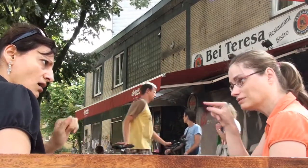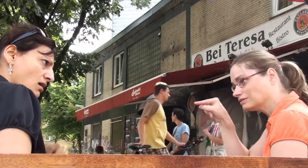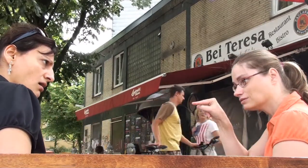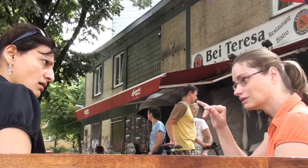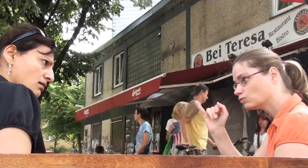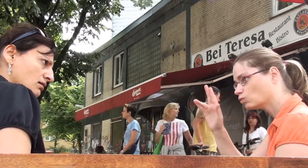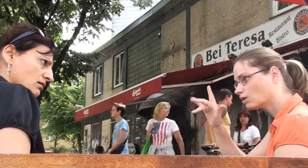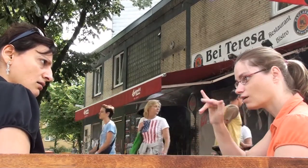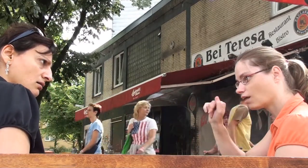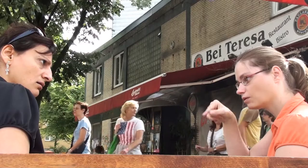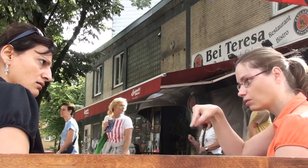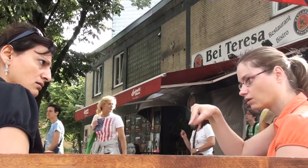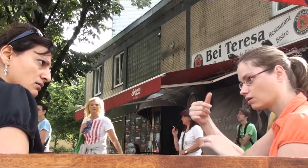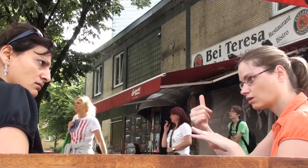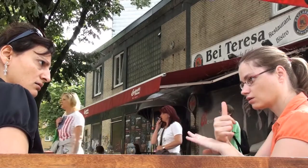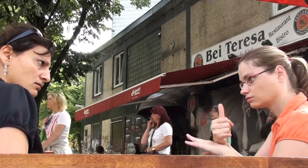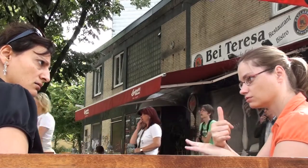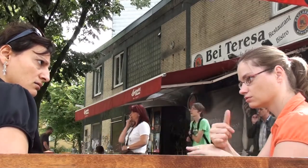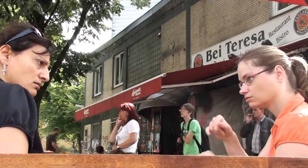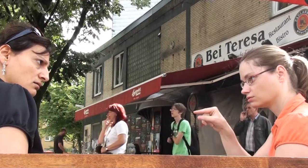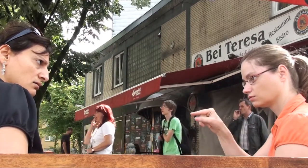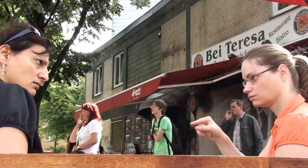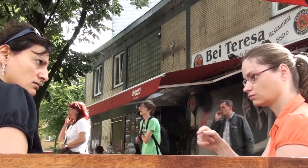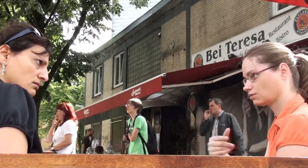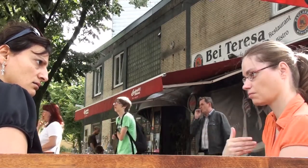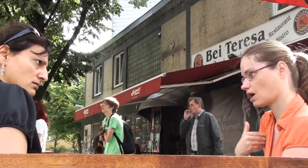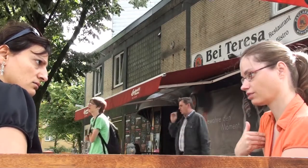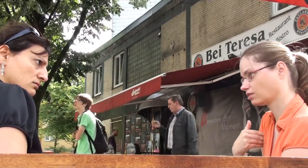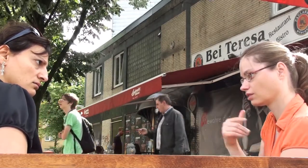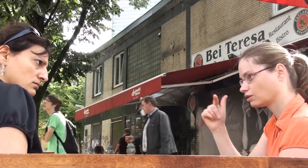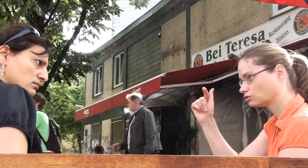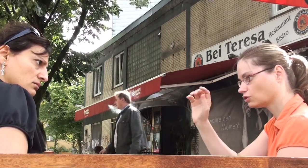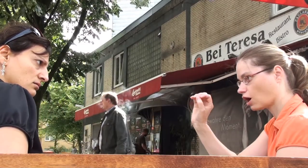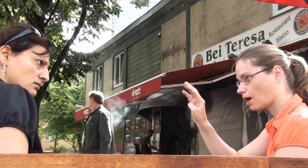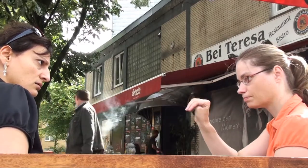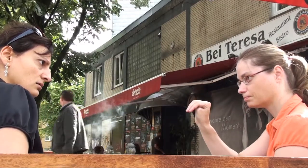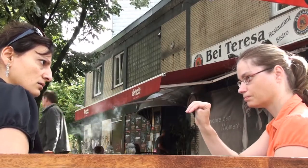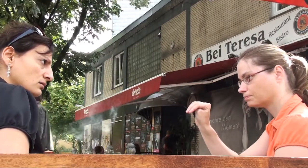Julia is getting married. Tom is her fiance.